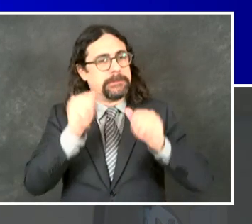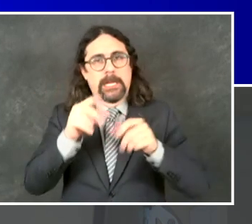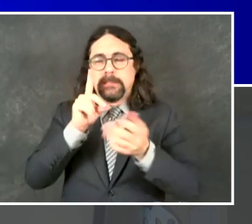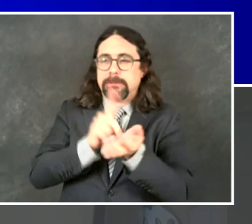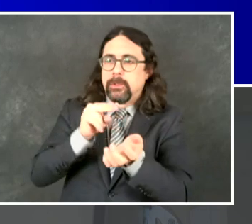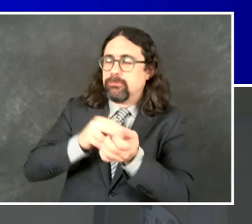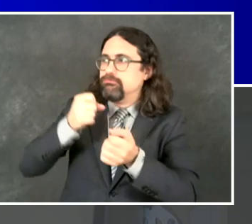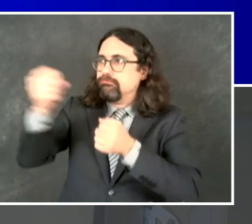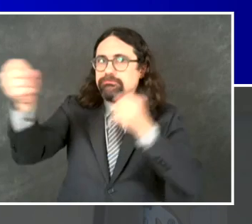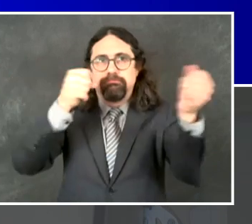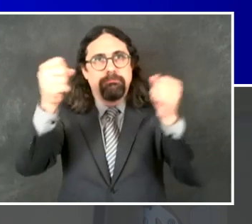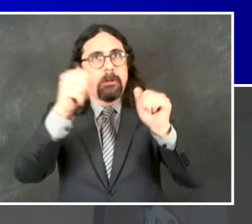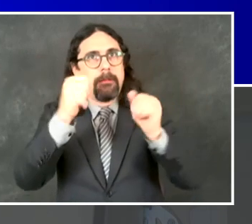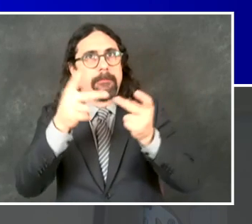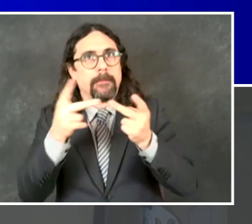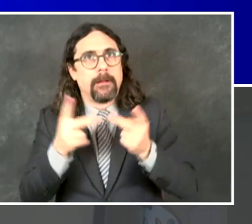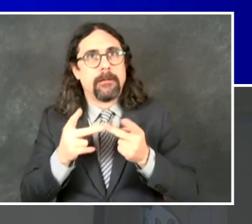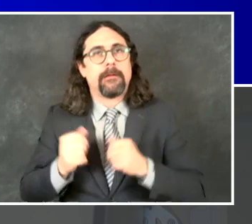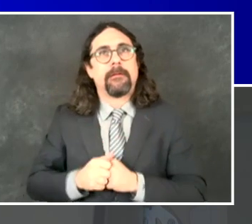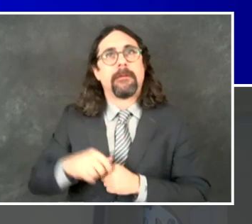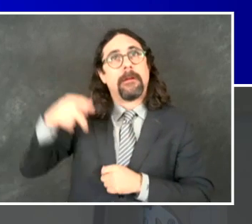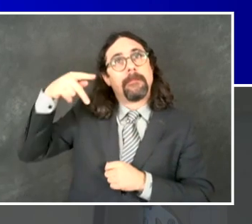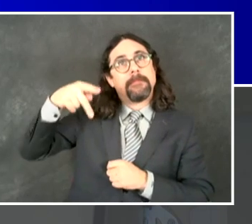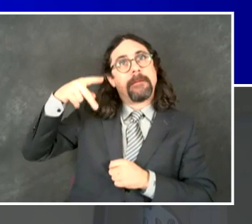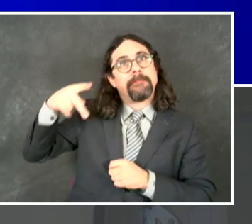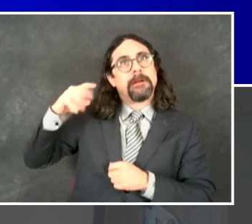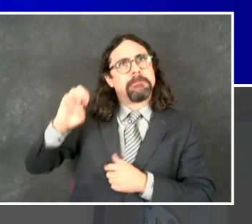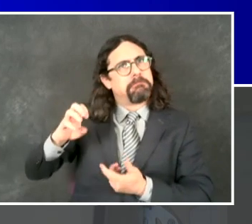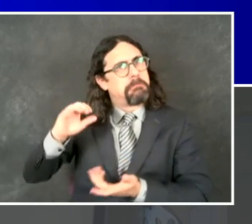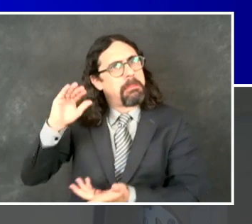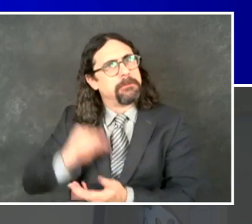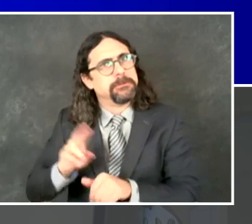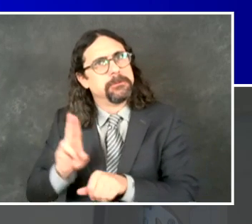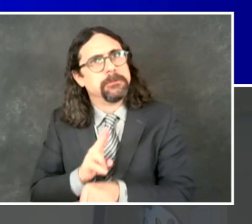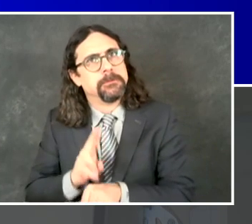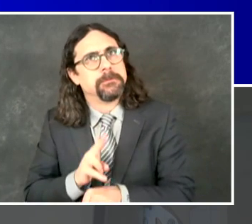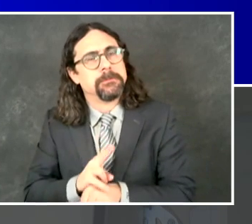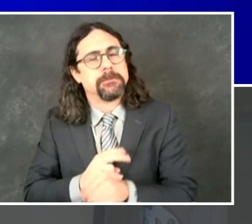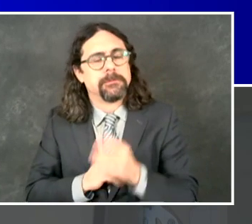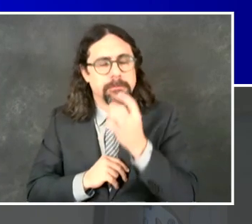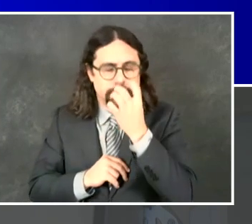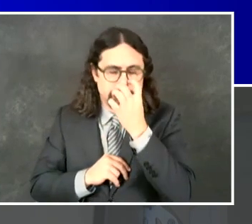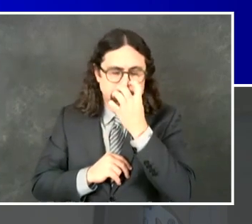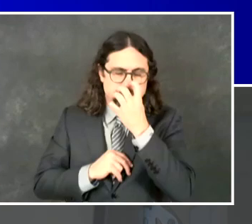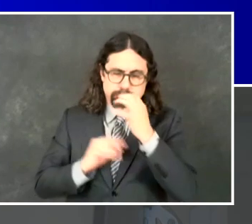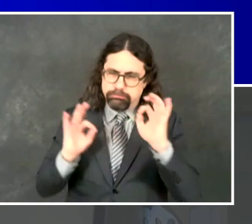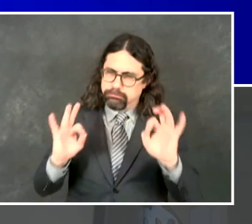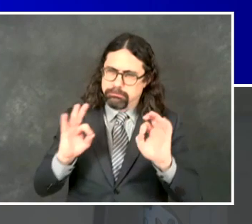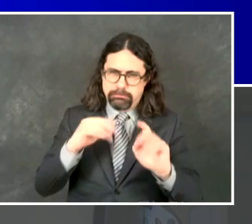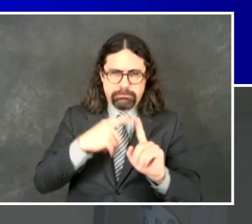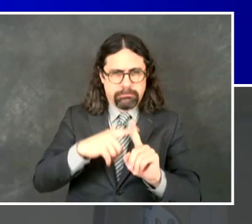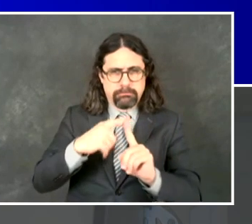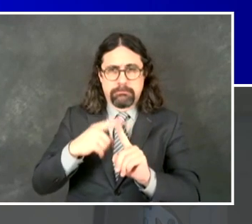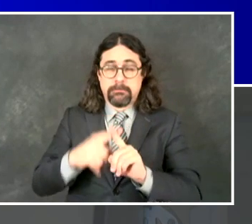I DON'T WANT ANYONE FOR A MOMENT TO THINK THIS MEANS THE FEDERAL GOVERNMENT DOSEN' THAVE RESPONSIBILITY. THEY STILL DO,